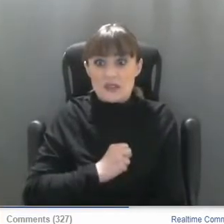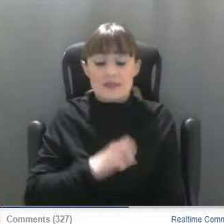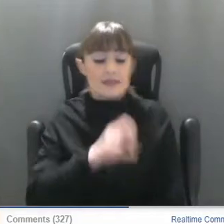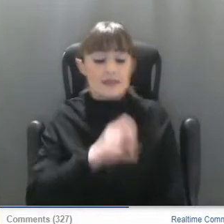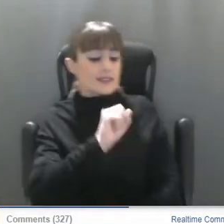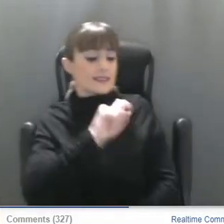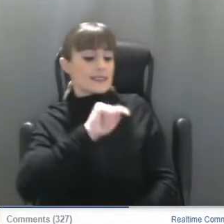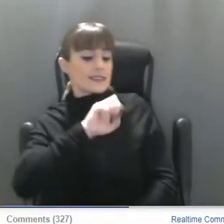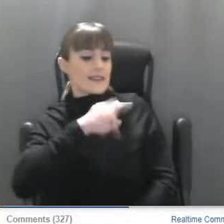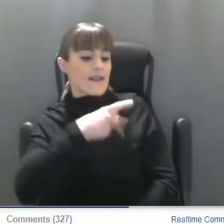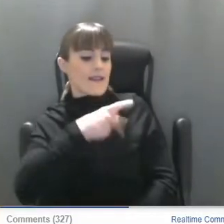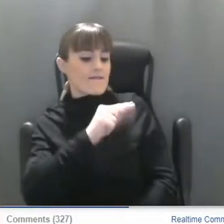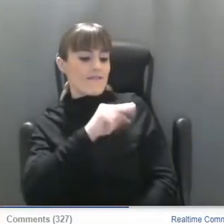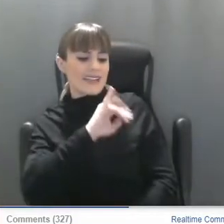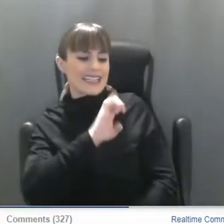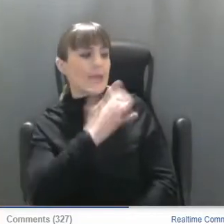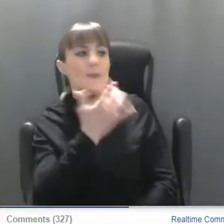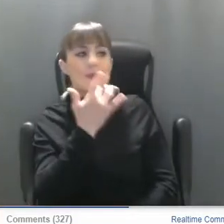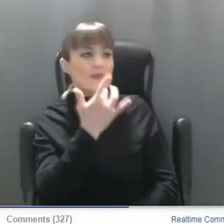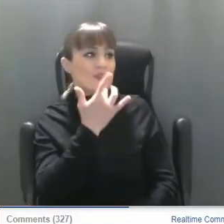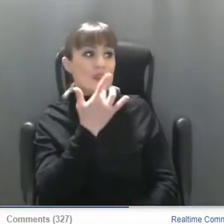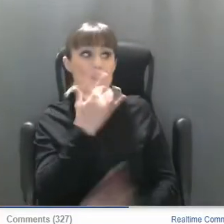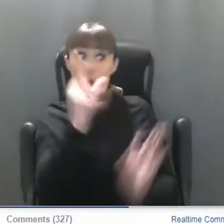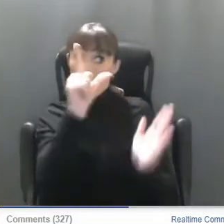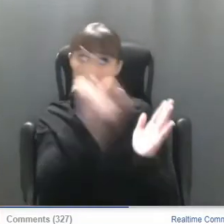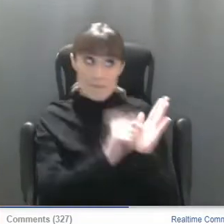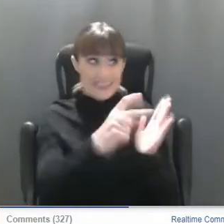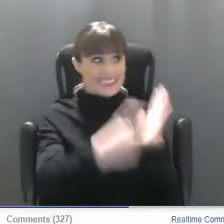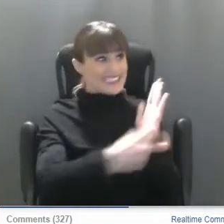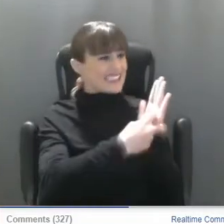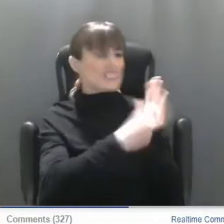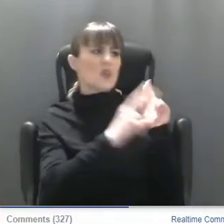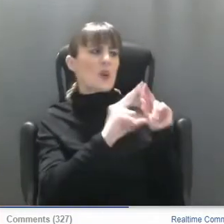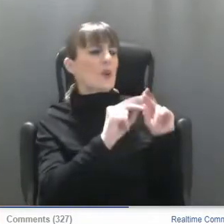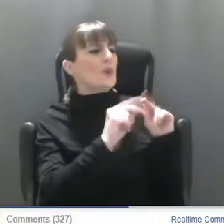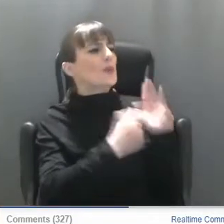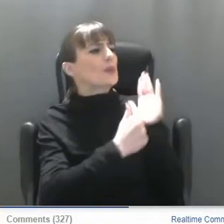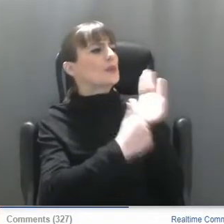barcode on your phone. Here's another arrow. You can see it's